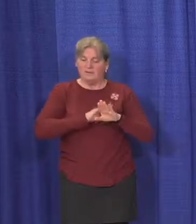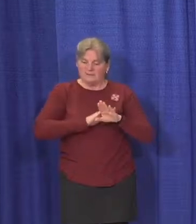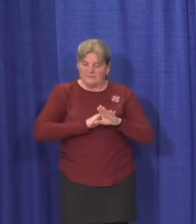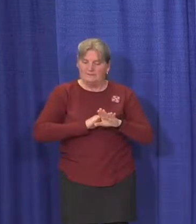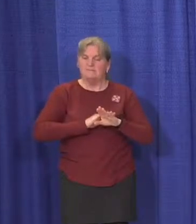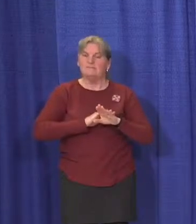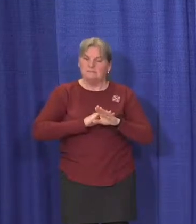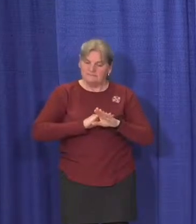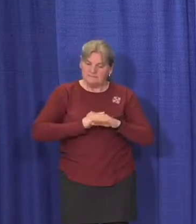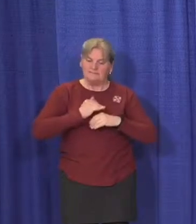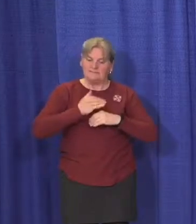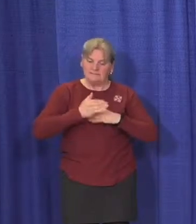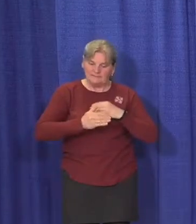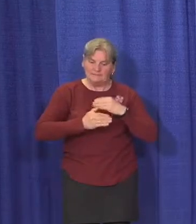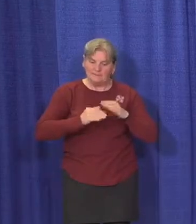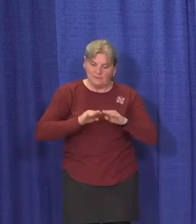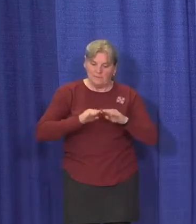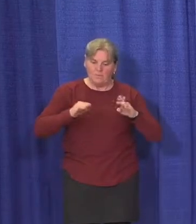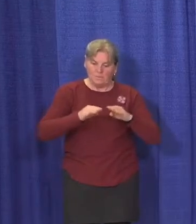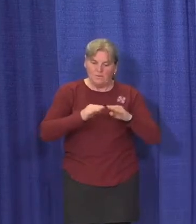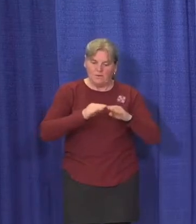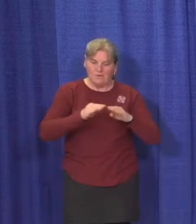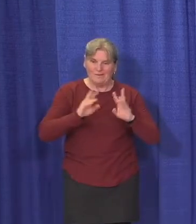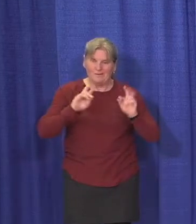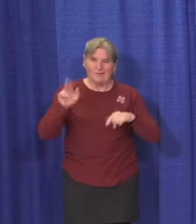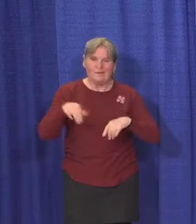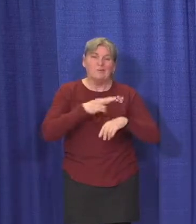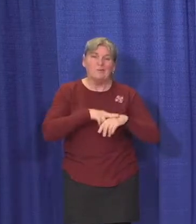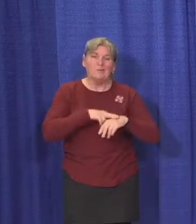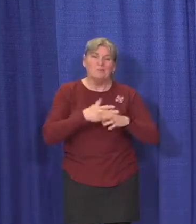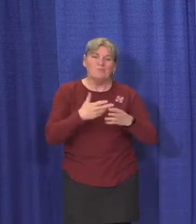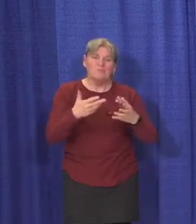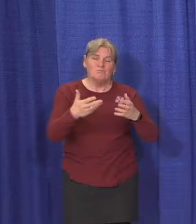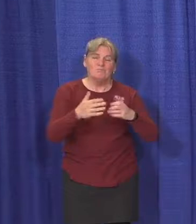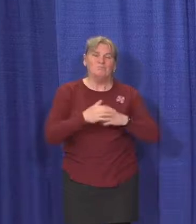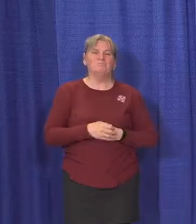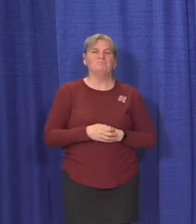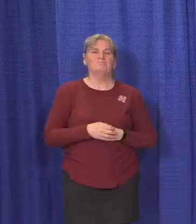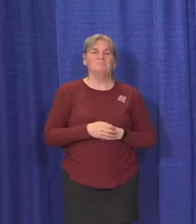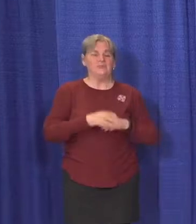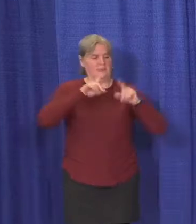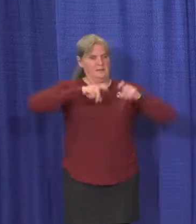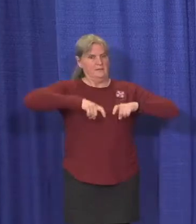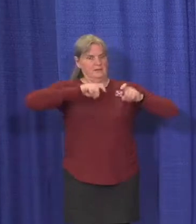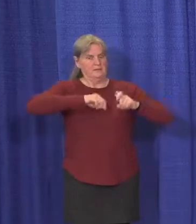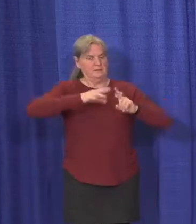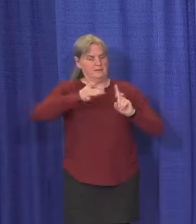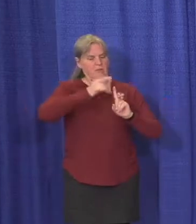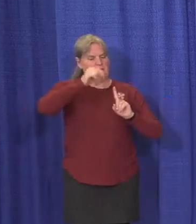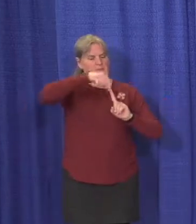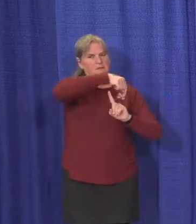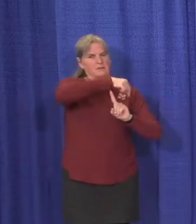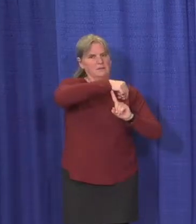close to phasing back to normal. With testing and contact tracing